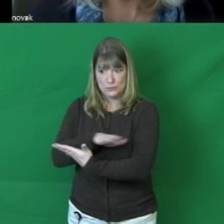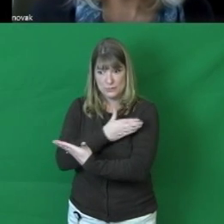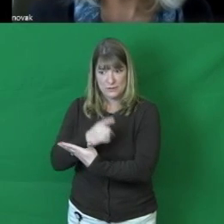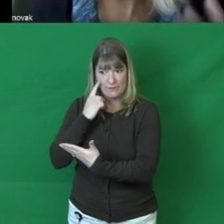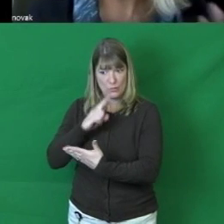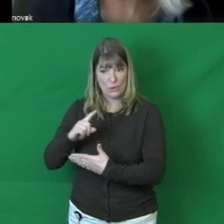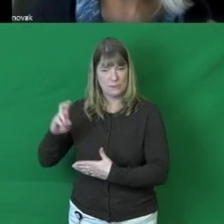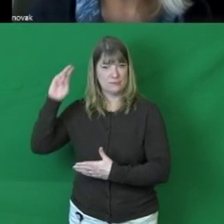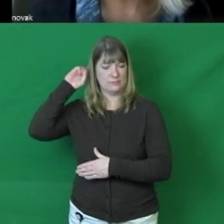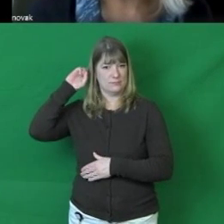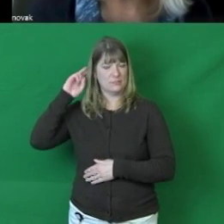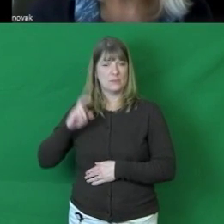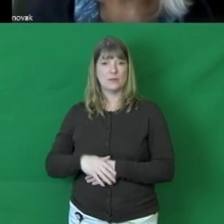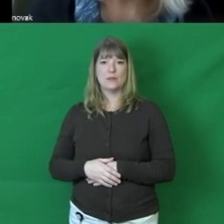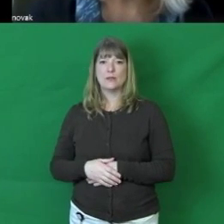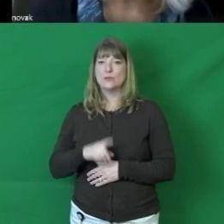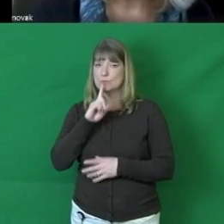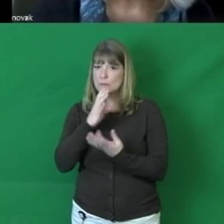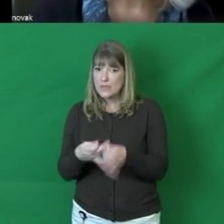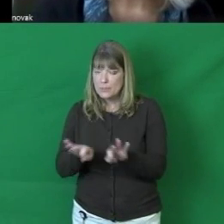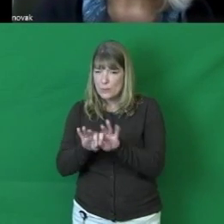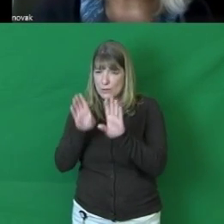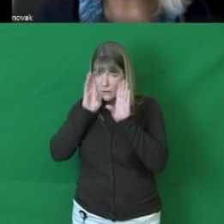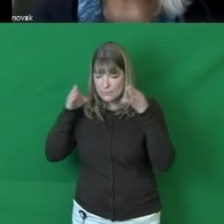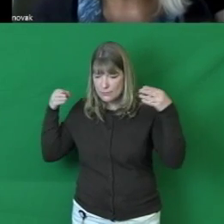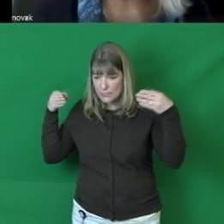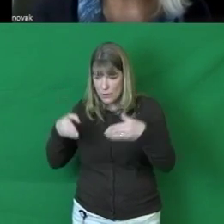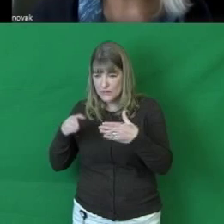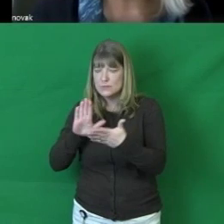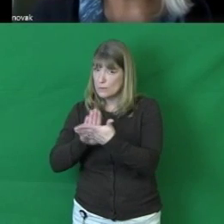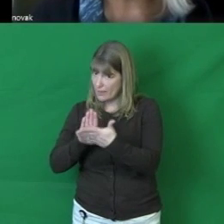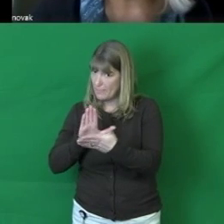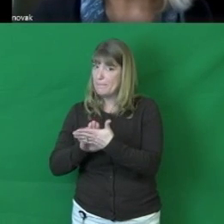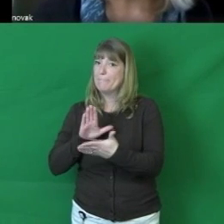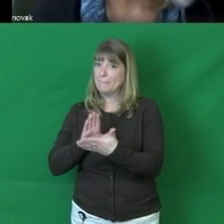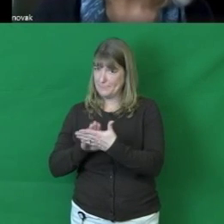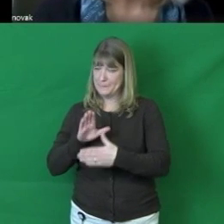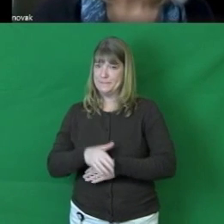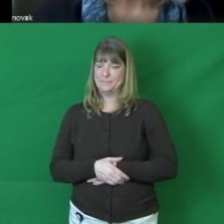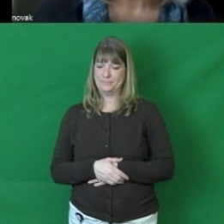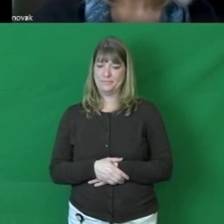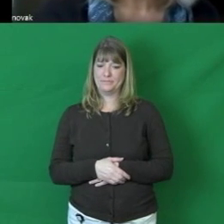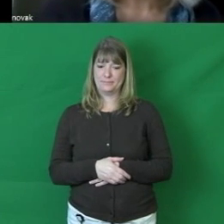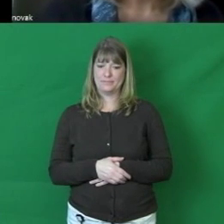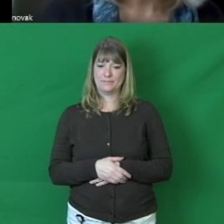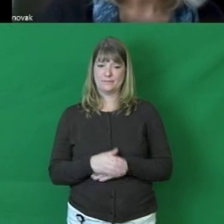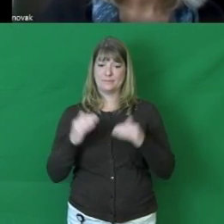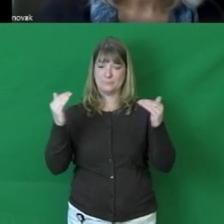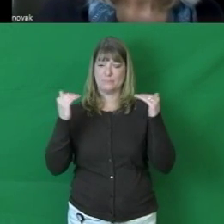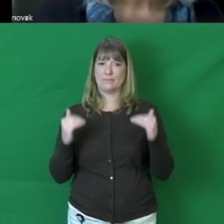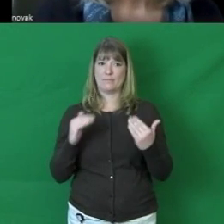of music for those with Cochlear Implants. It is important to focus on rhythm.